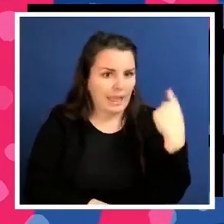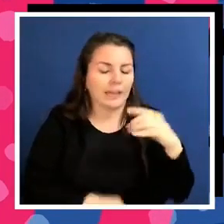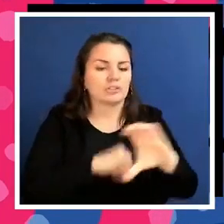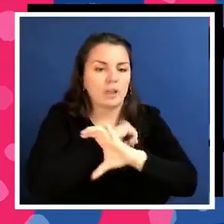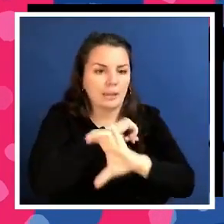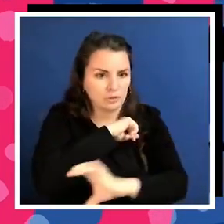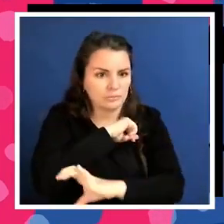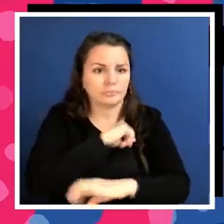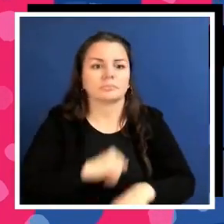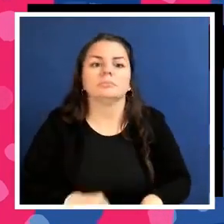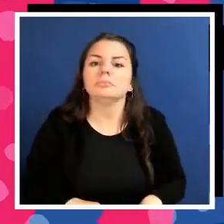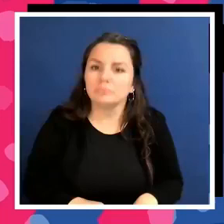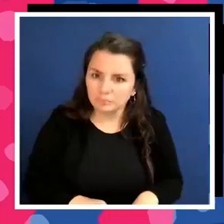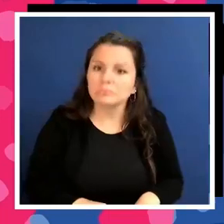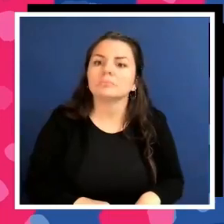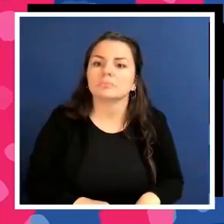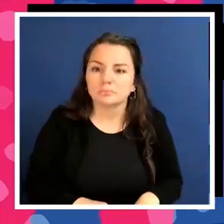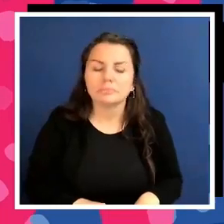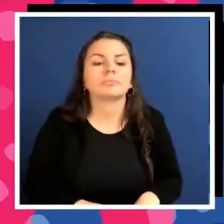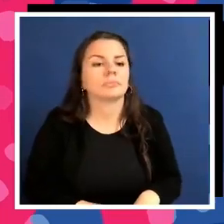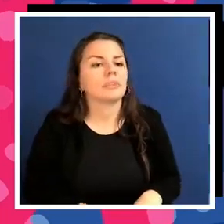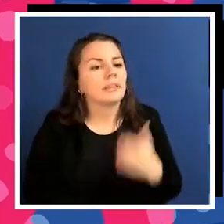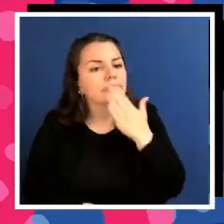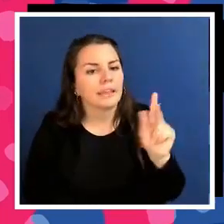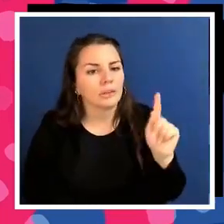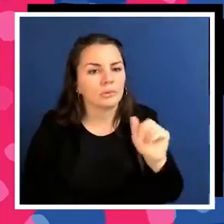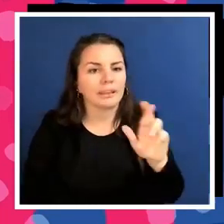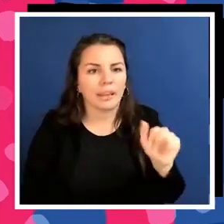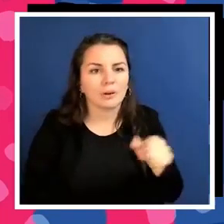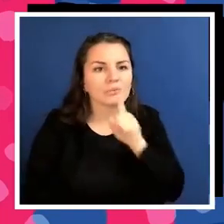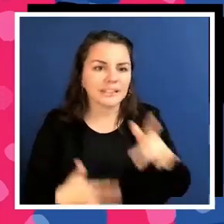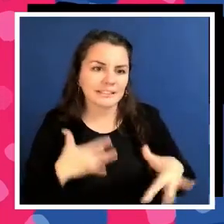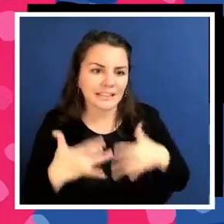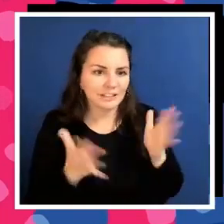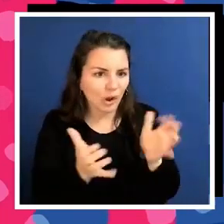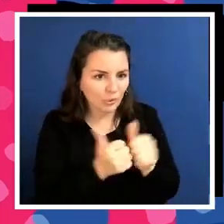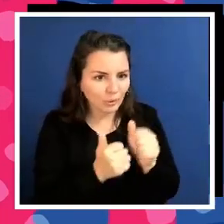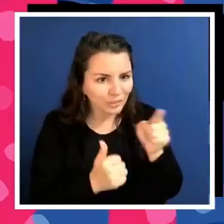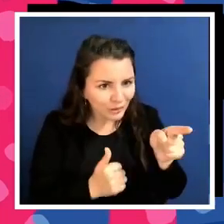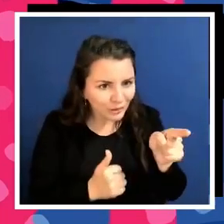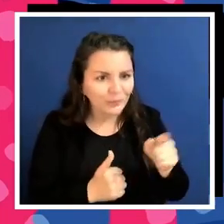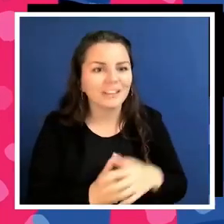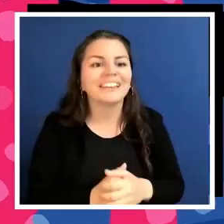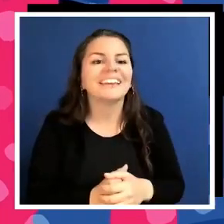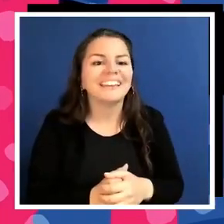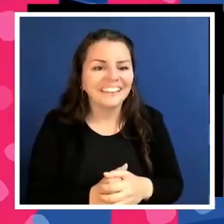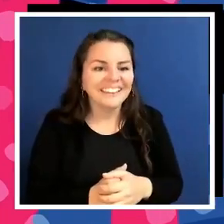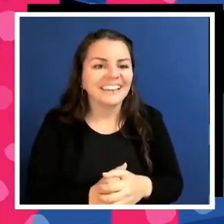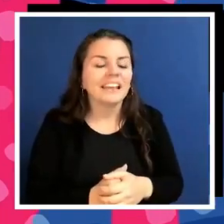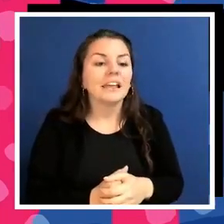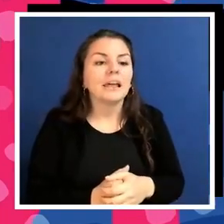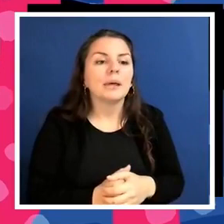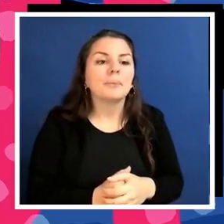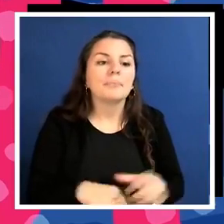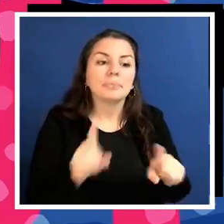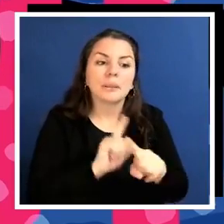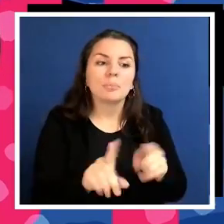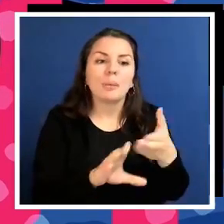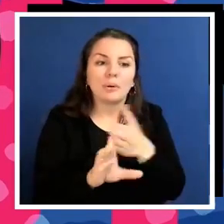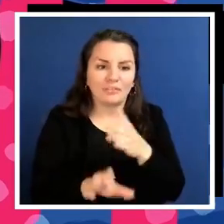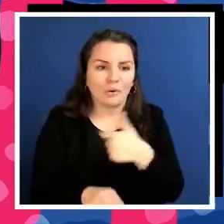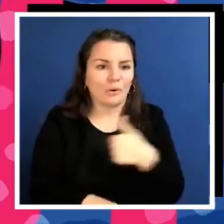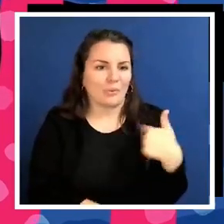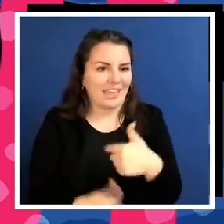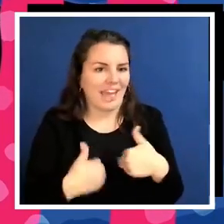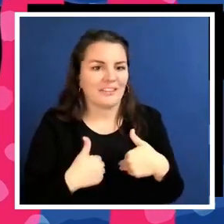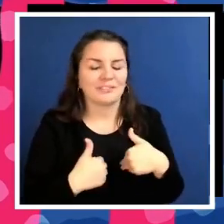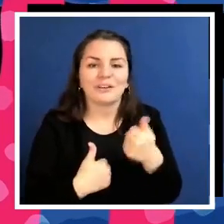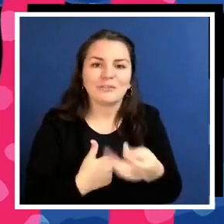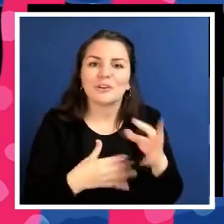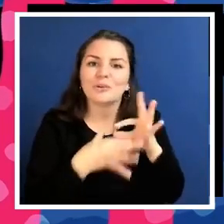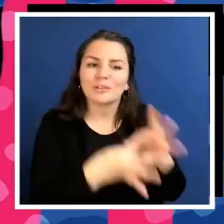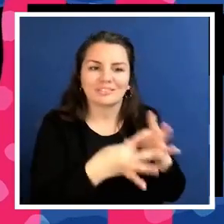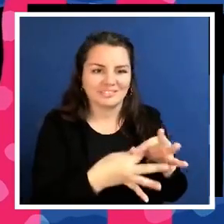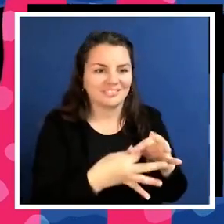I'M A PROUD MEMBER OF THE WE